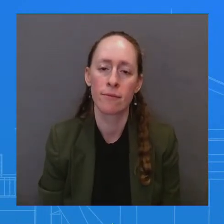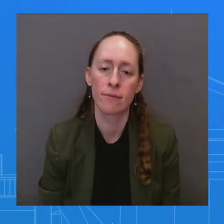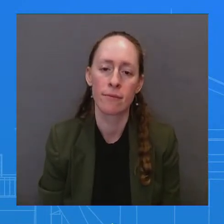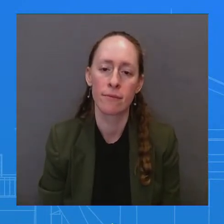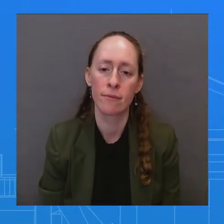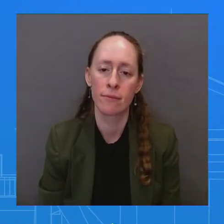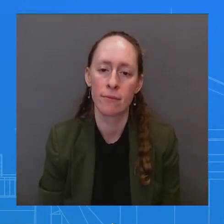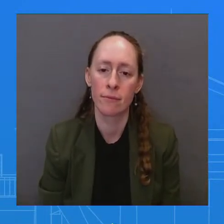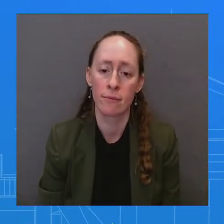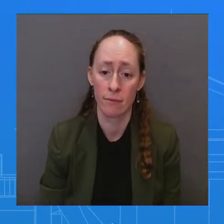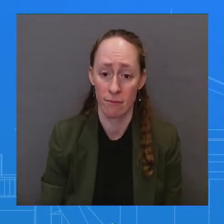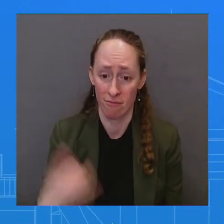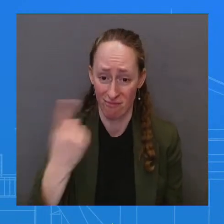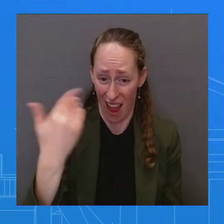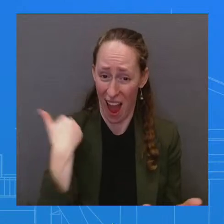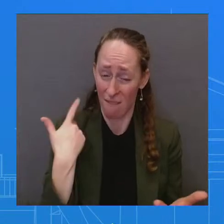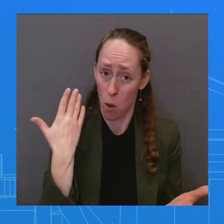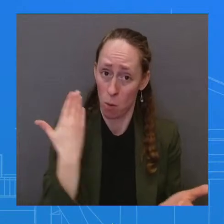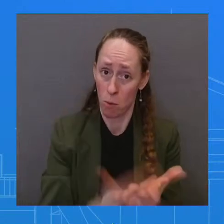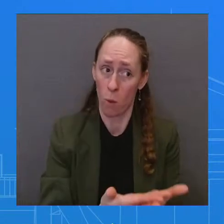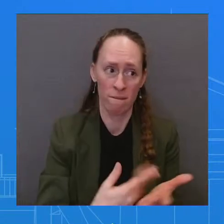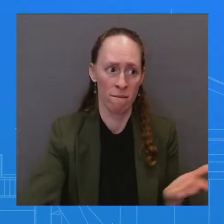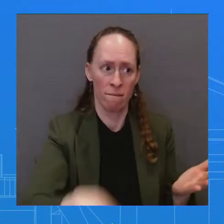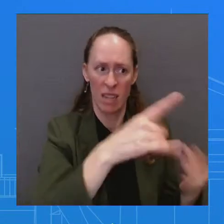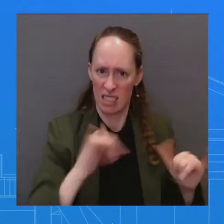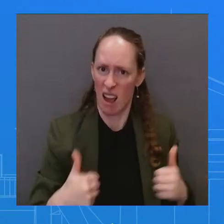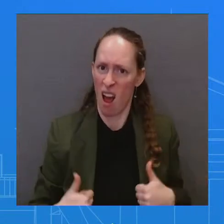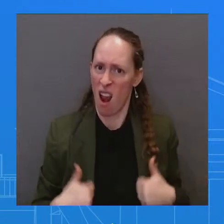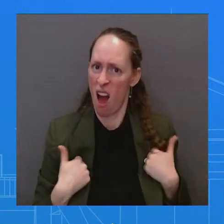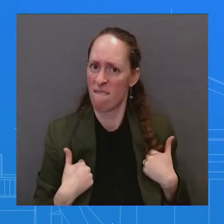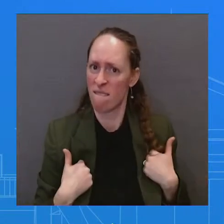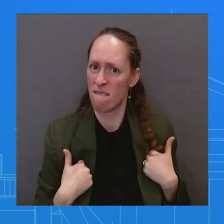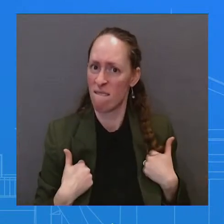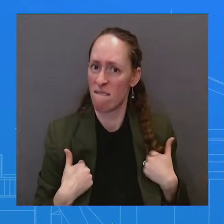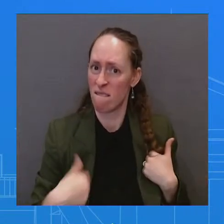Probably in the neighborhood of, you know, about eight to nine.